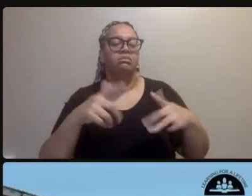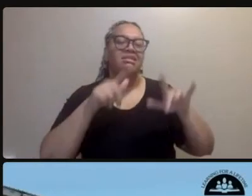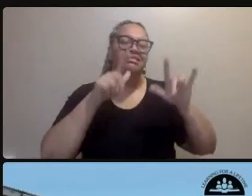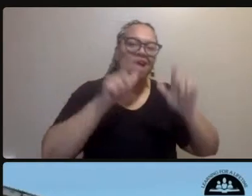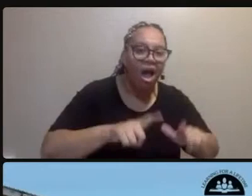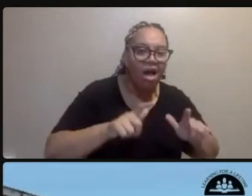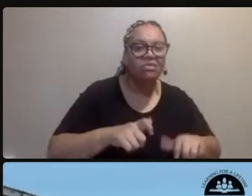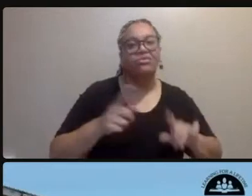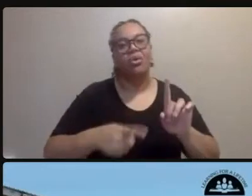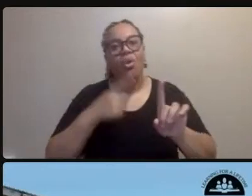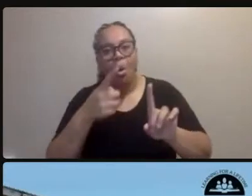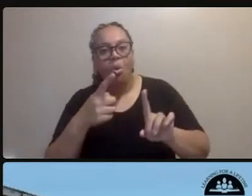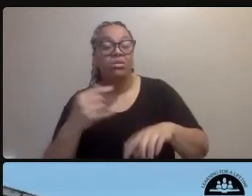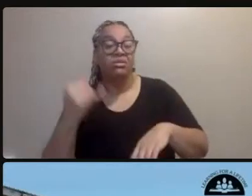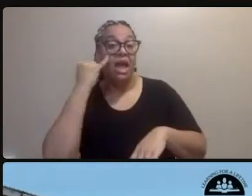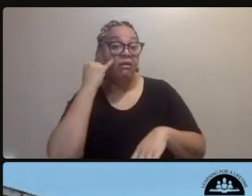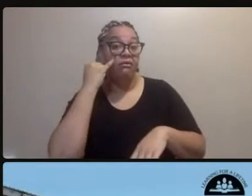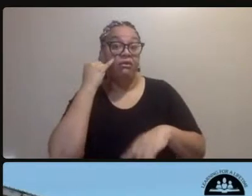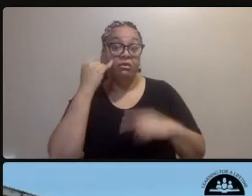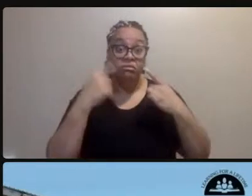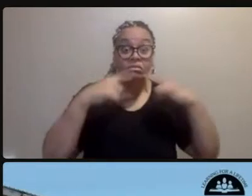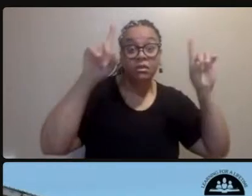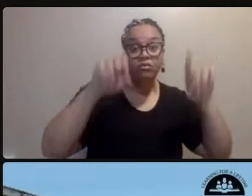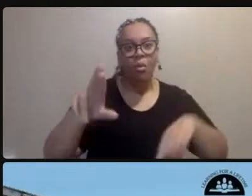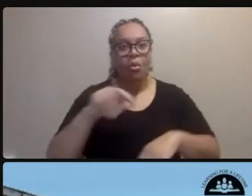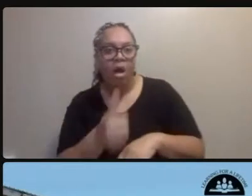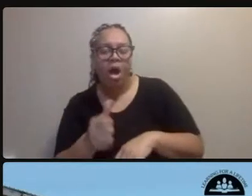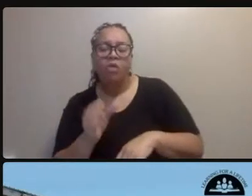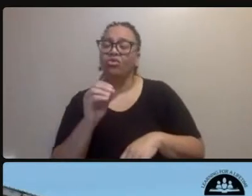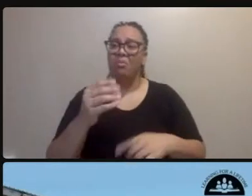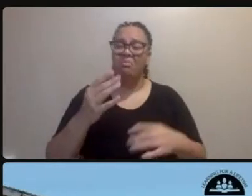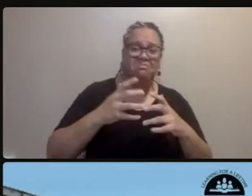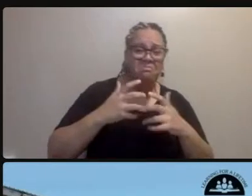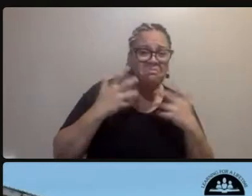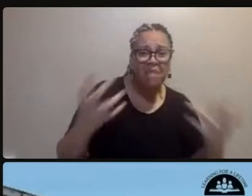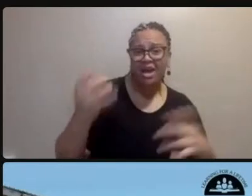THAT WE'RE THINKING ABOUT WHAT